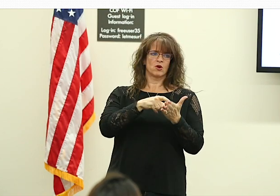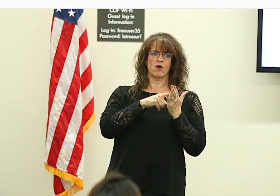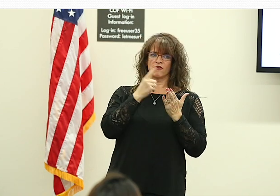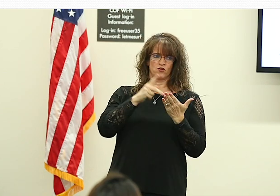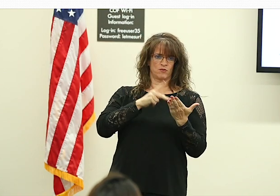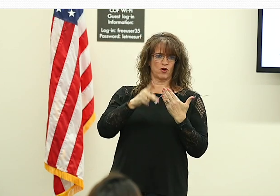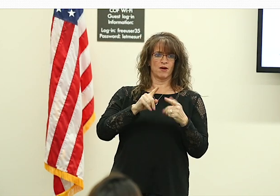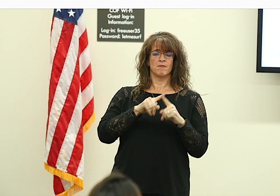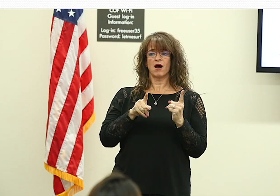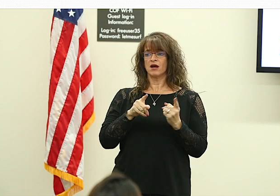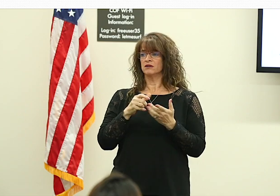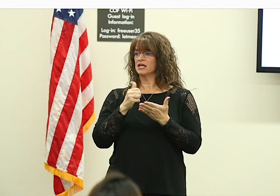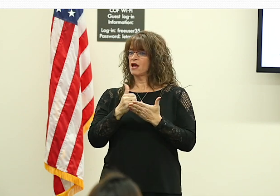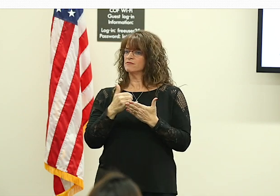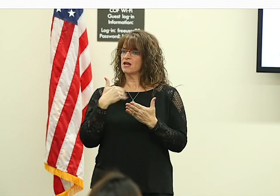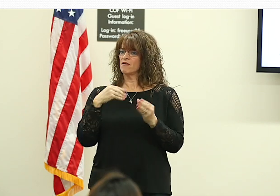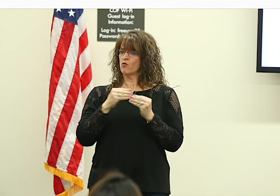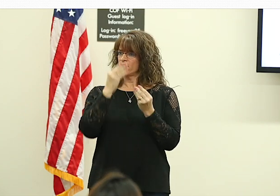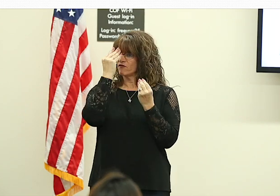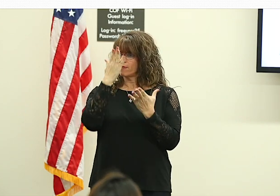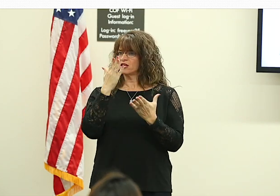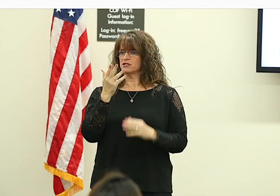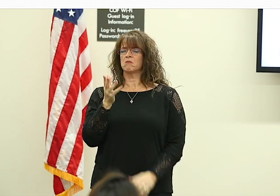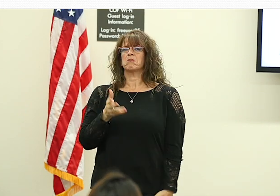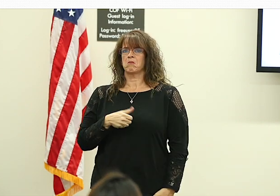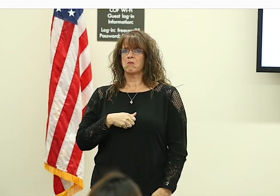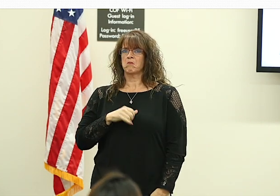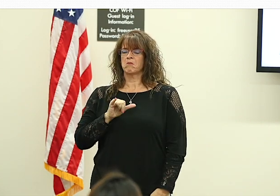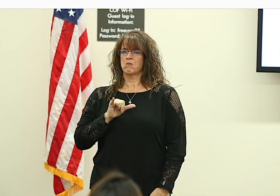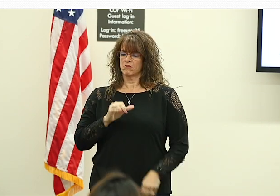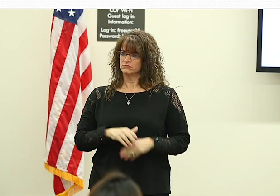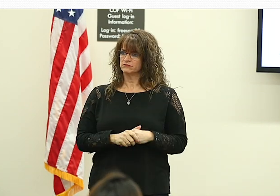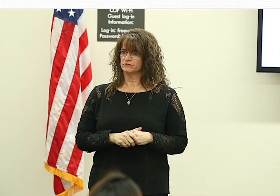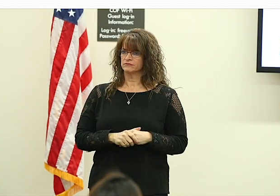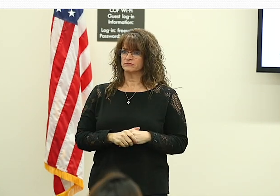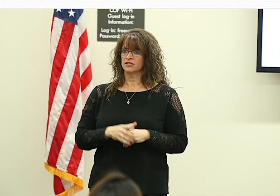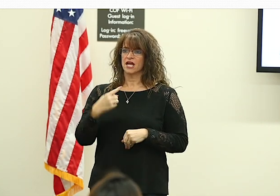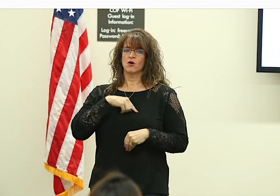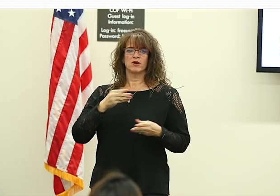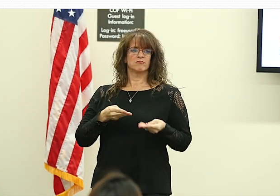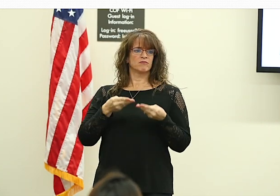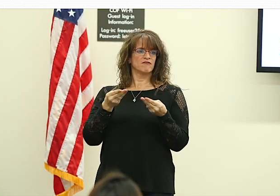But they just kind of give you some information. And we provide, as well as a lot of other people provide,